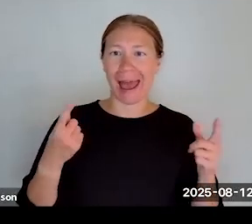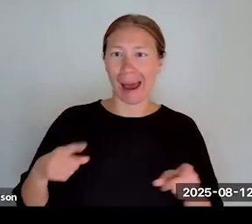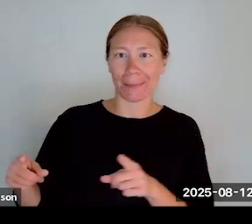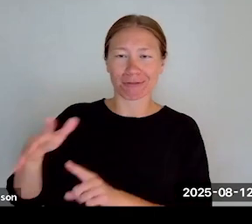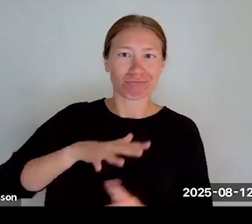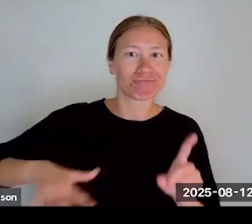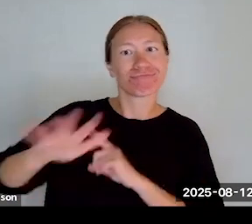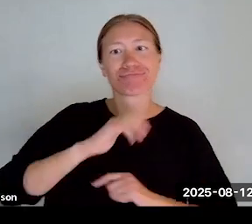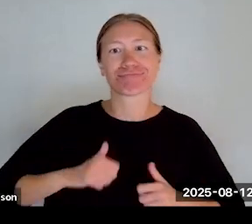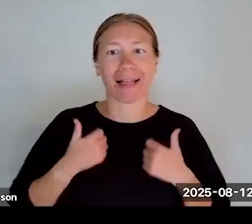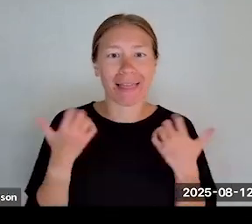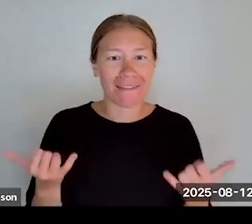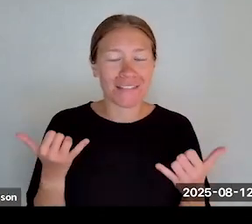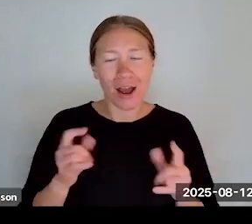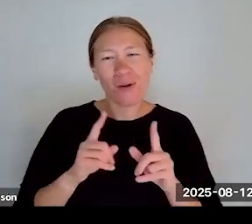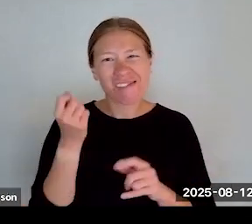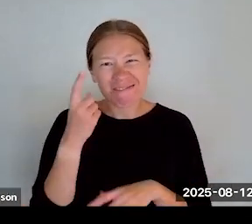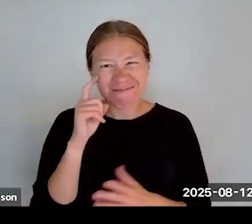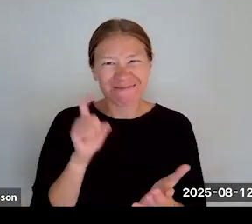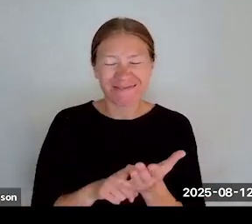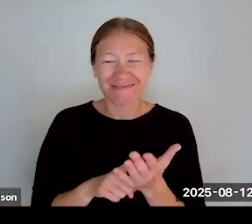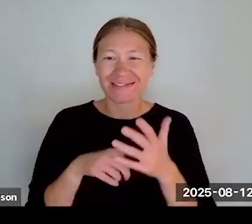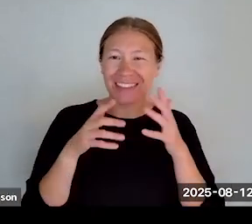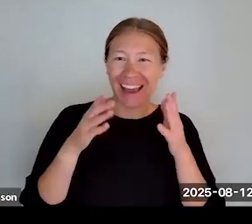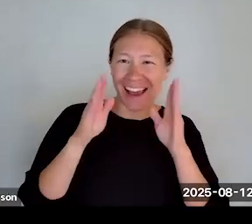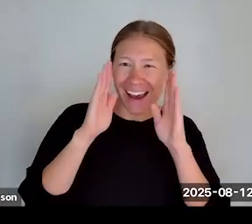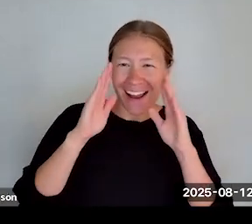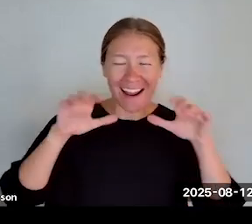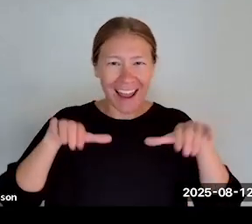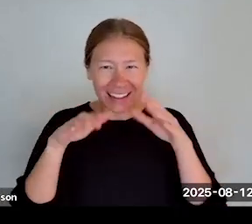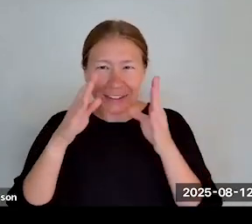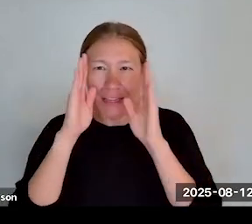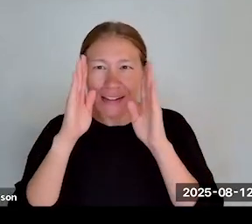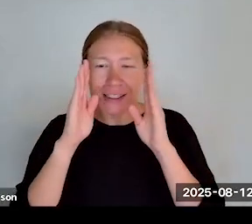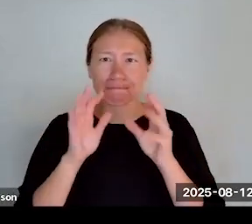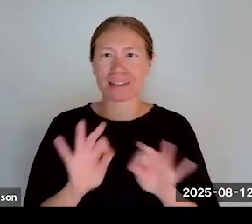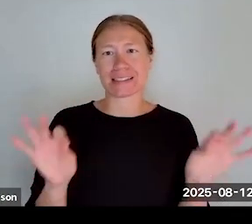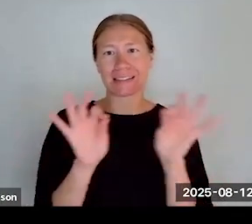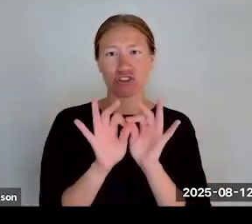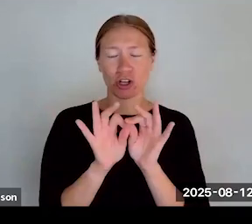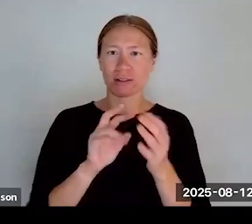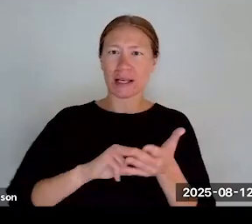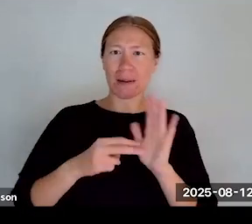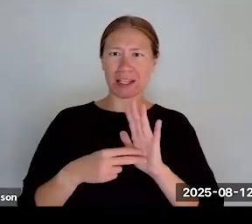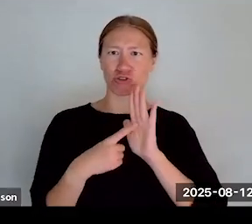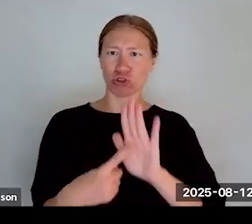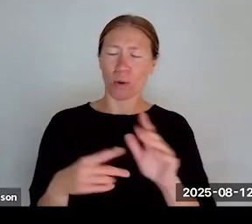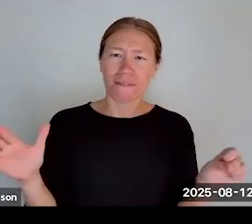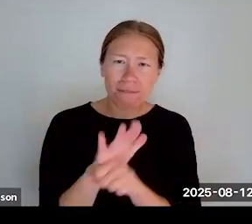However, active listening really is essential. It means dedicating your full attention to the person you're communicating with.